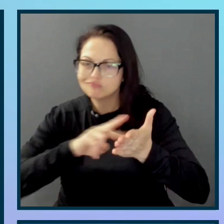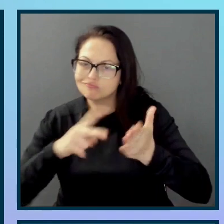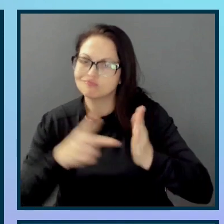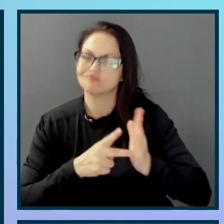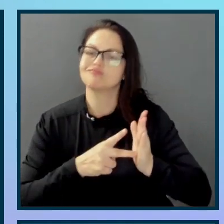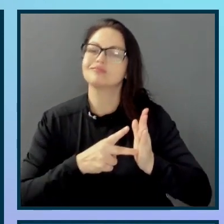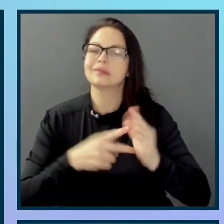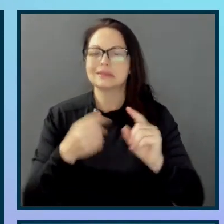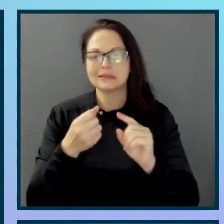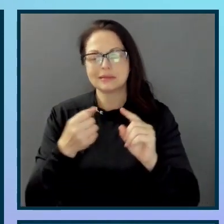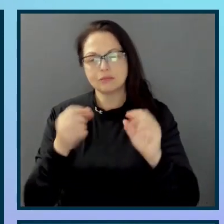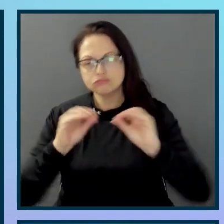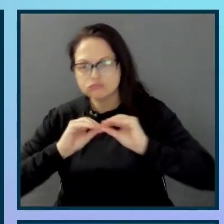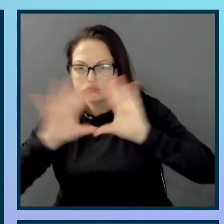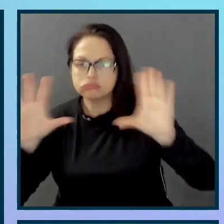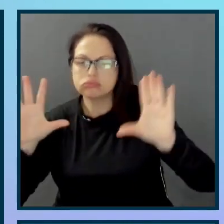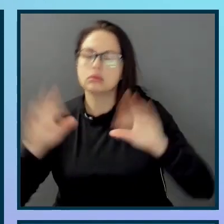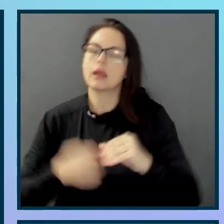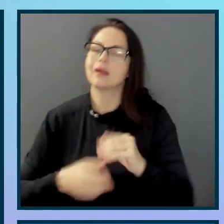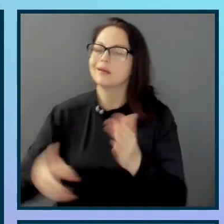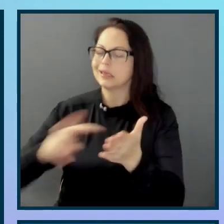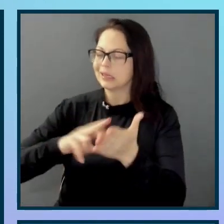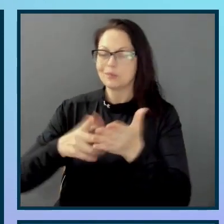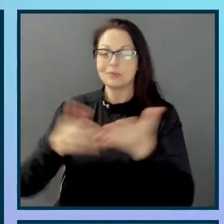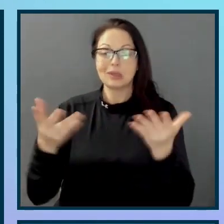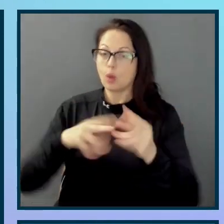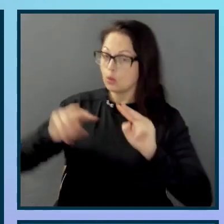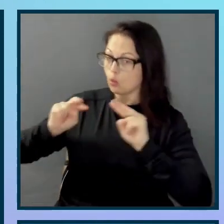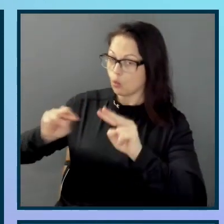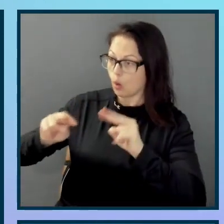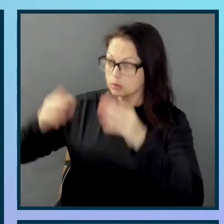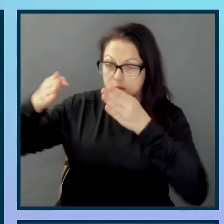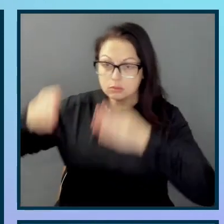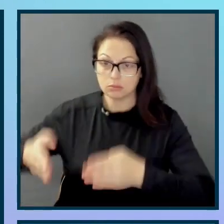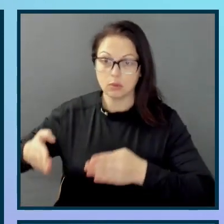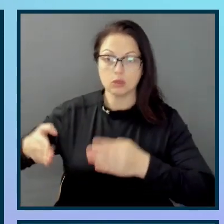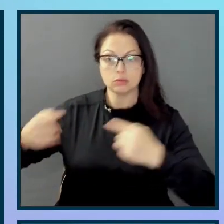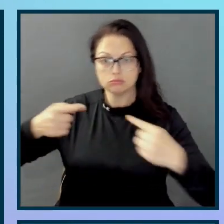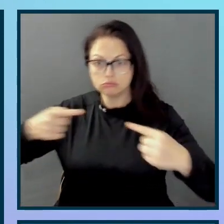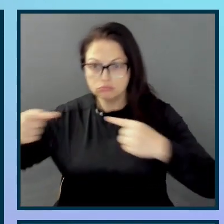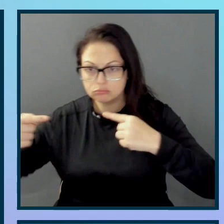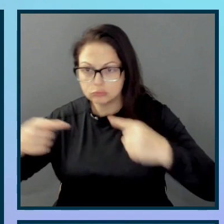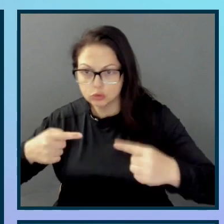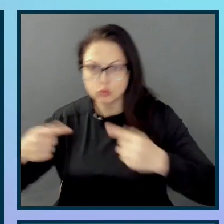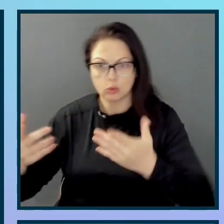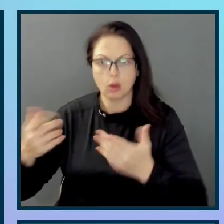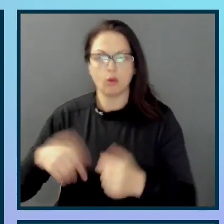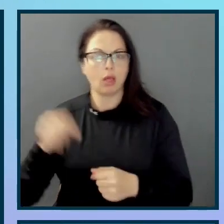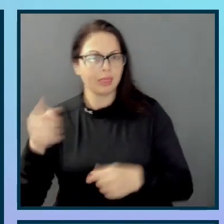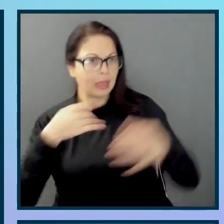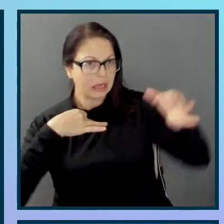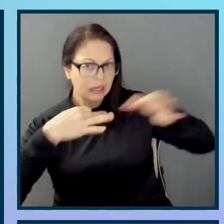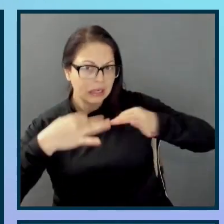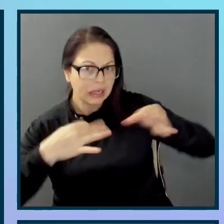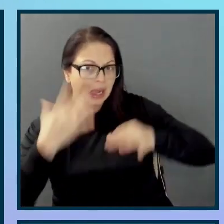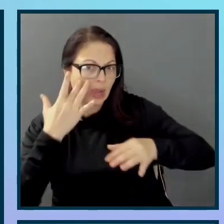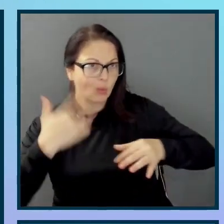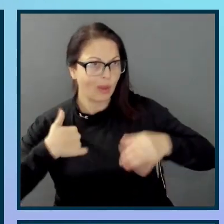so that they can implement that in an accessible way. Communicating that semantics and making sure that both designers and developers